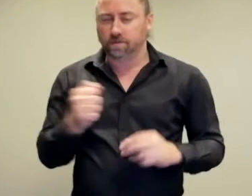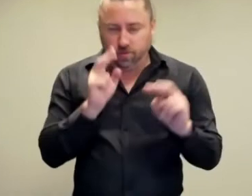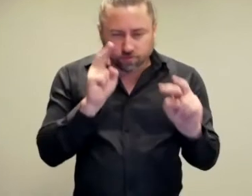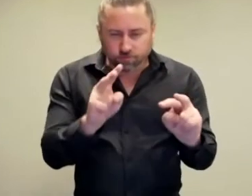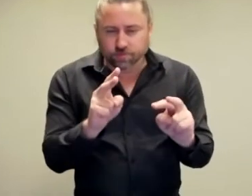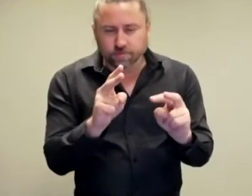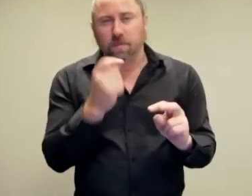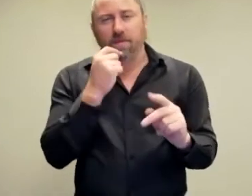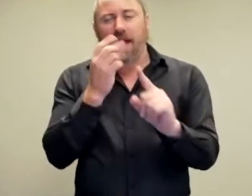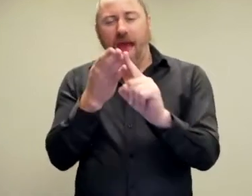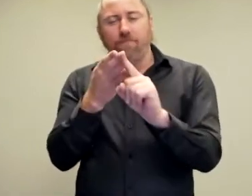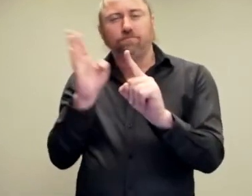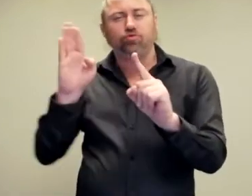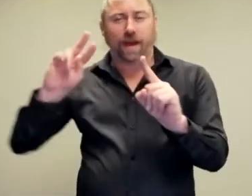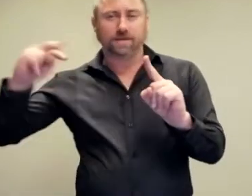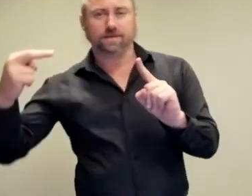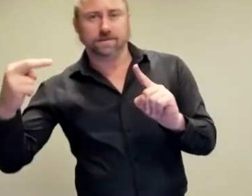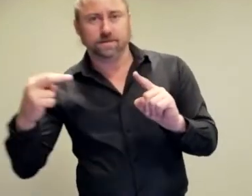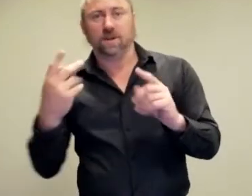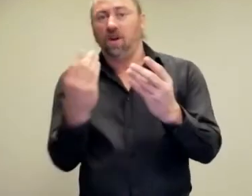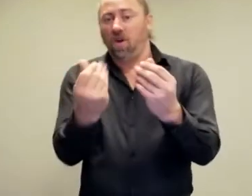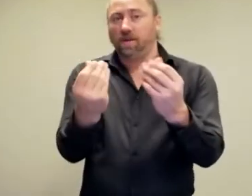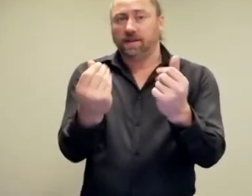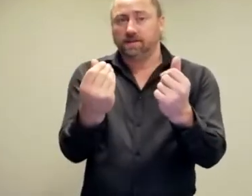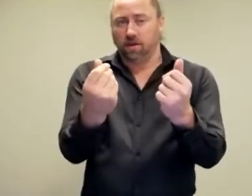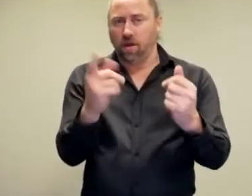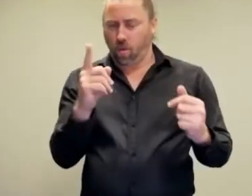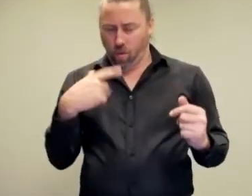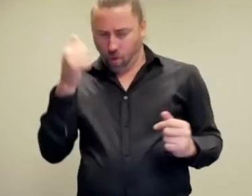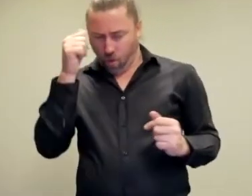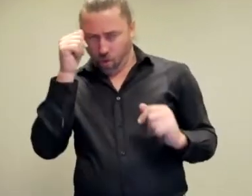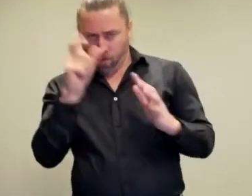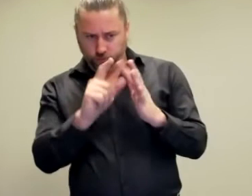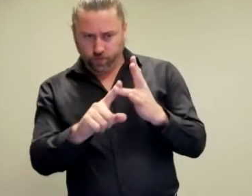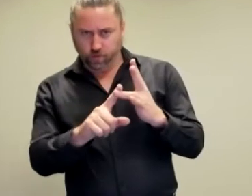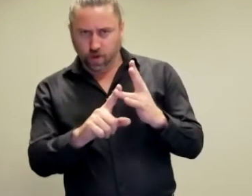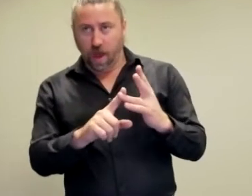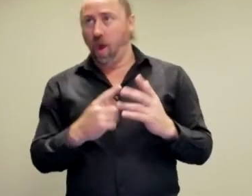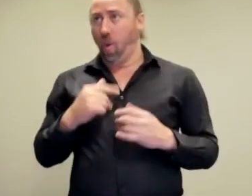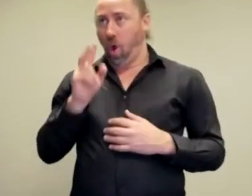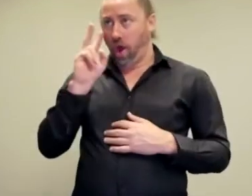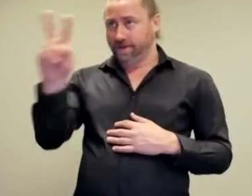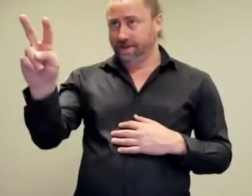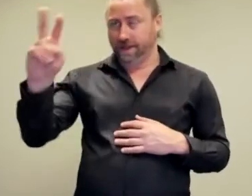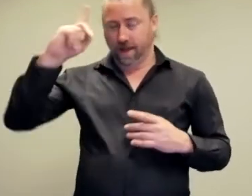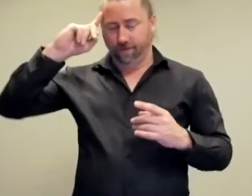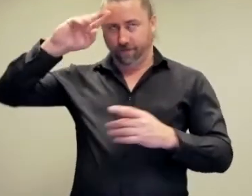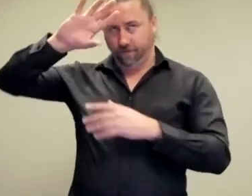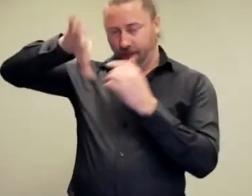abstraction as in a textile the warp of what I know and the weft of what I see are woven into one another.